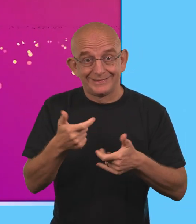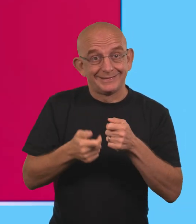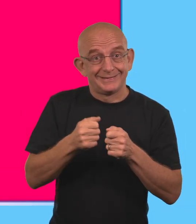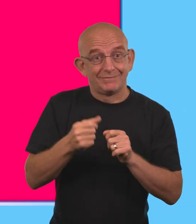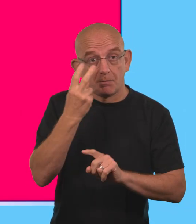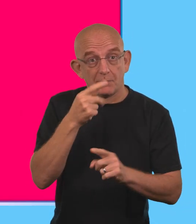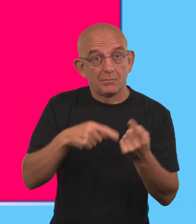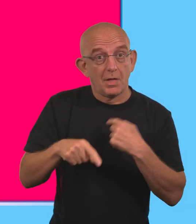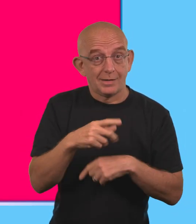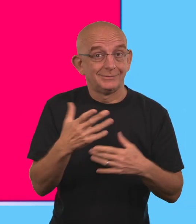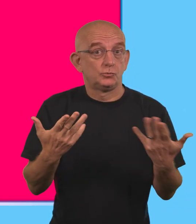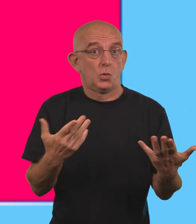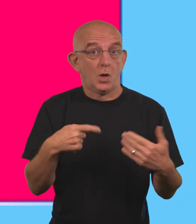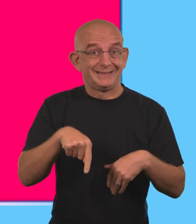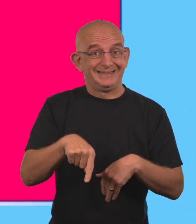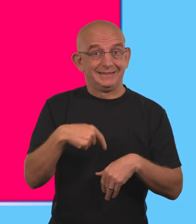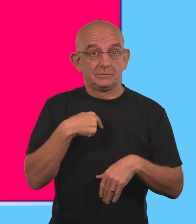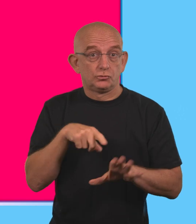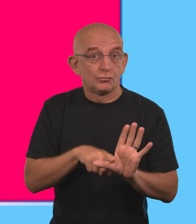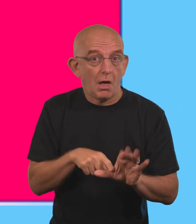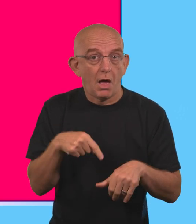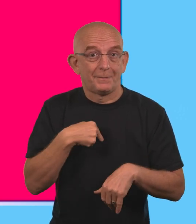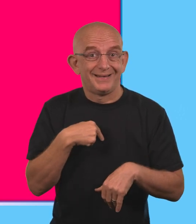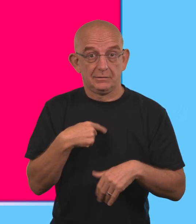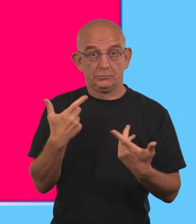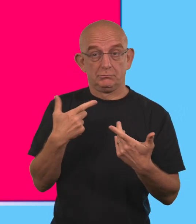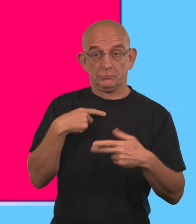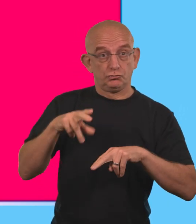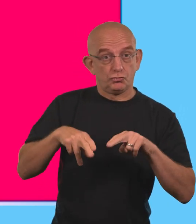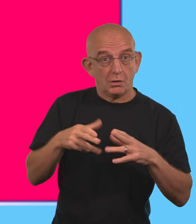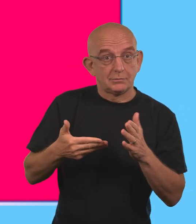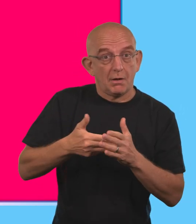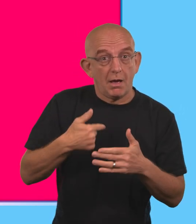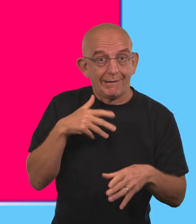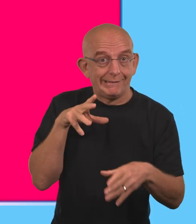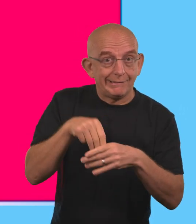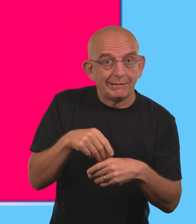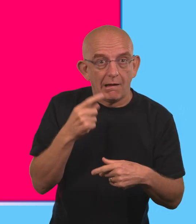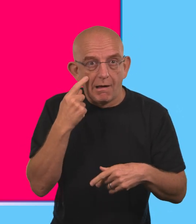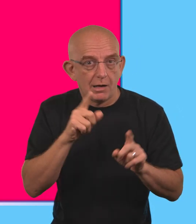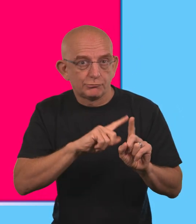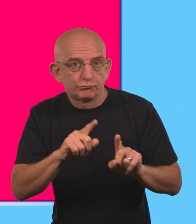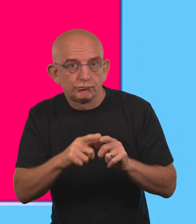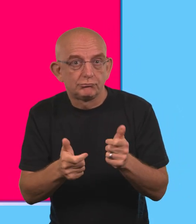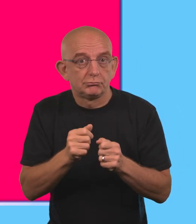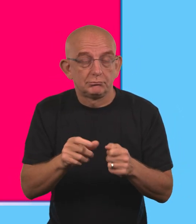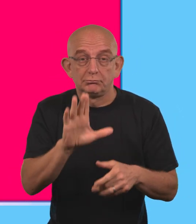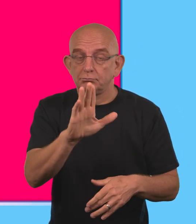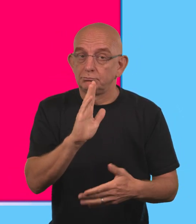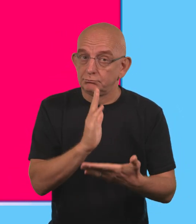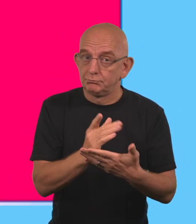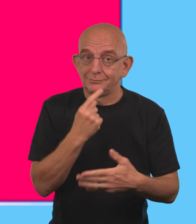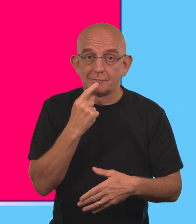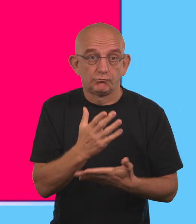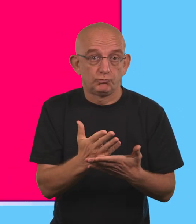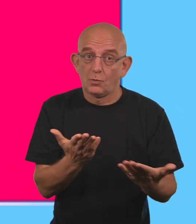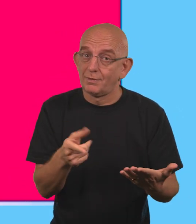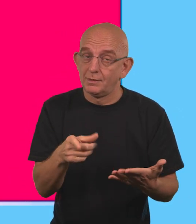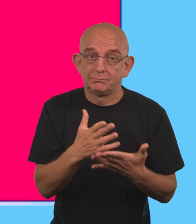Being a part of this event, both as a judge and also just a gamer participating and trying out all the games was honestly really amazing.